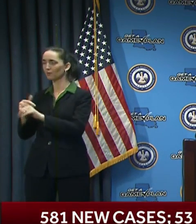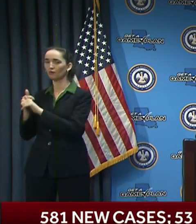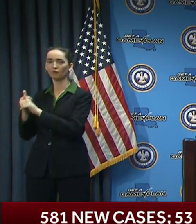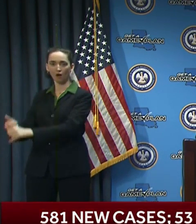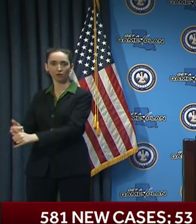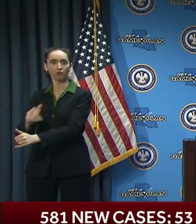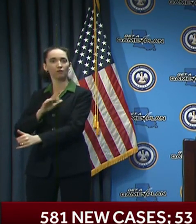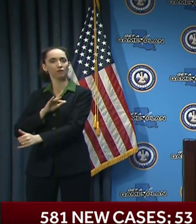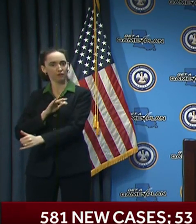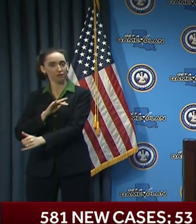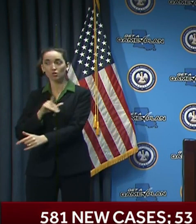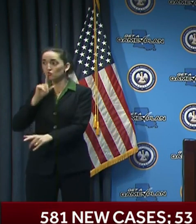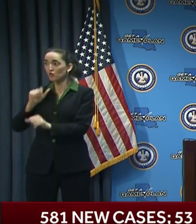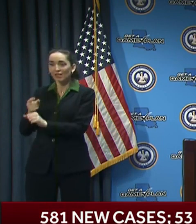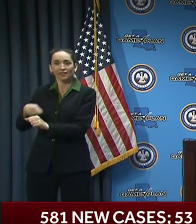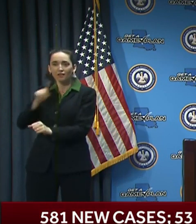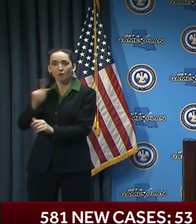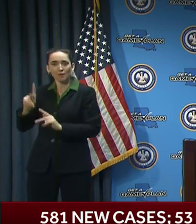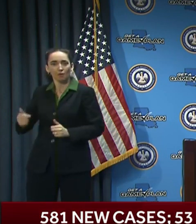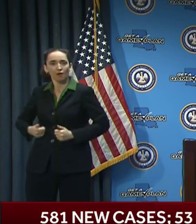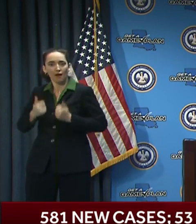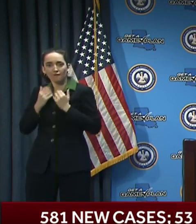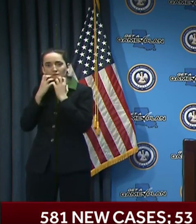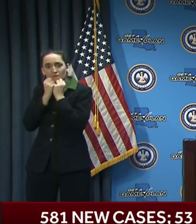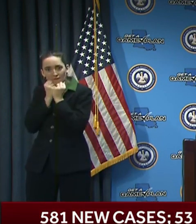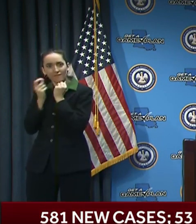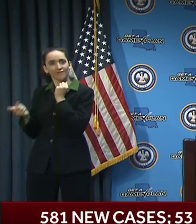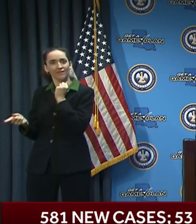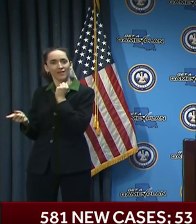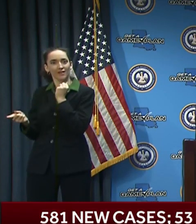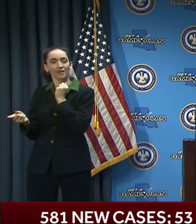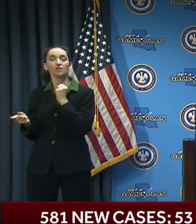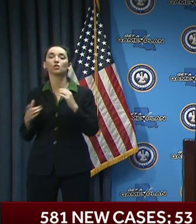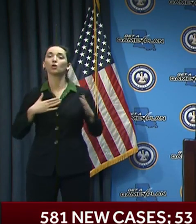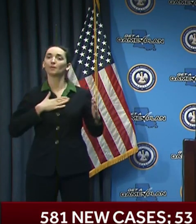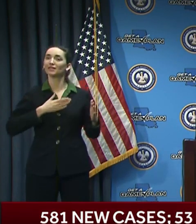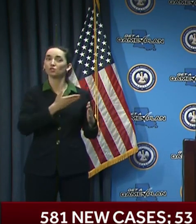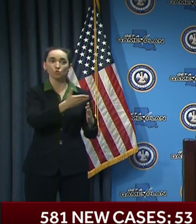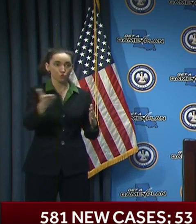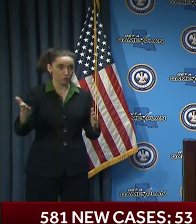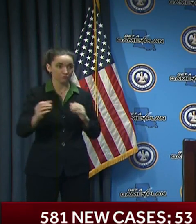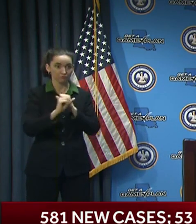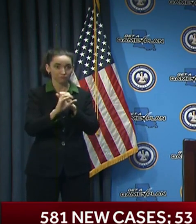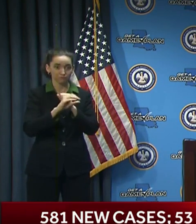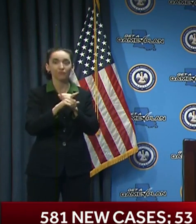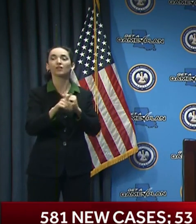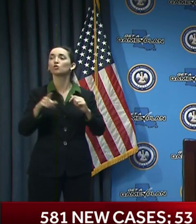SO THIS IS REALLY IMPORTANT AND I HOPE YOU ALL WILL HELP US TO EXPLAIN TO THE PEOPLE OF LOUISIANA.